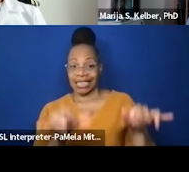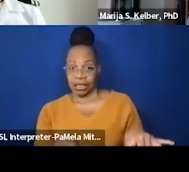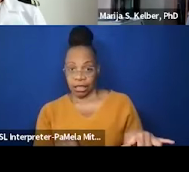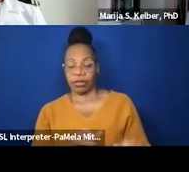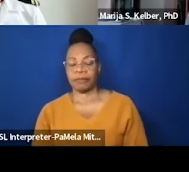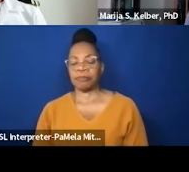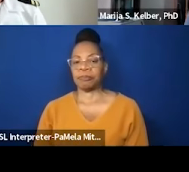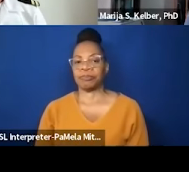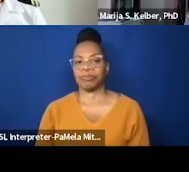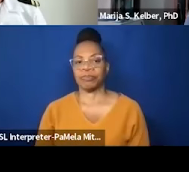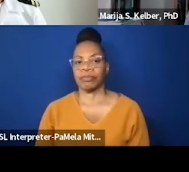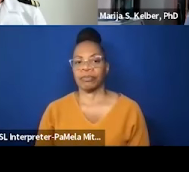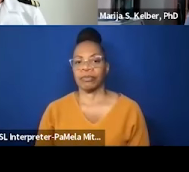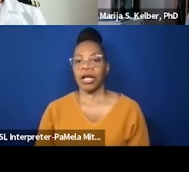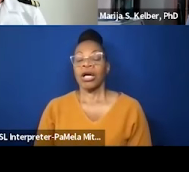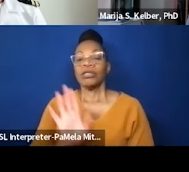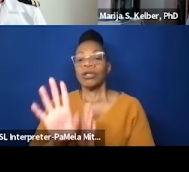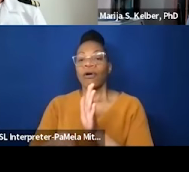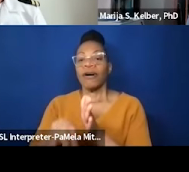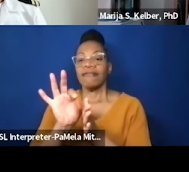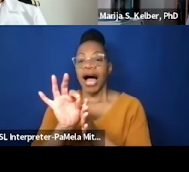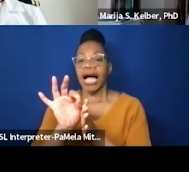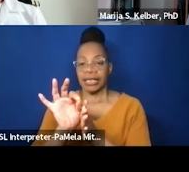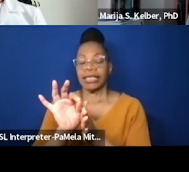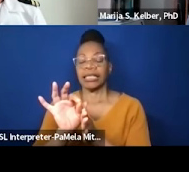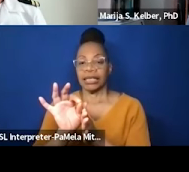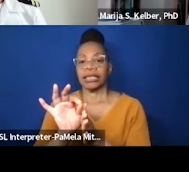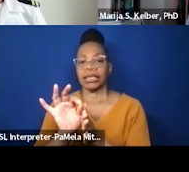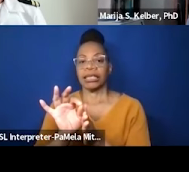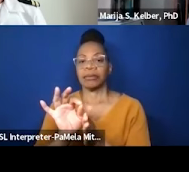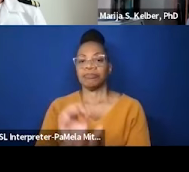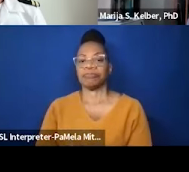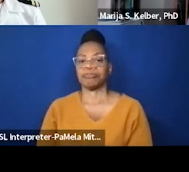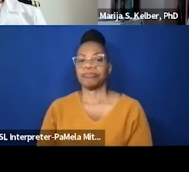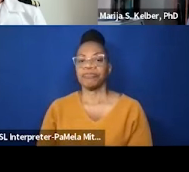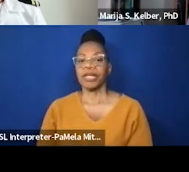Okay, so in terms of the findings, we did find that there is this association